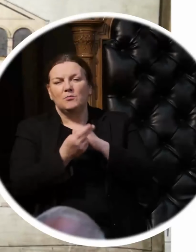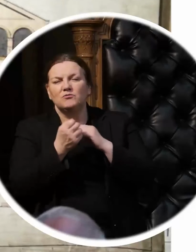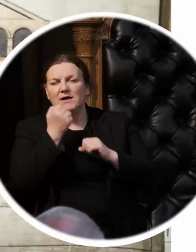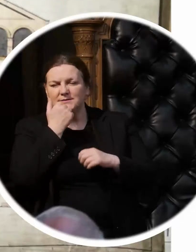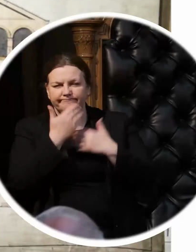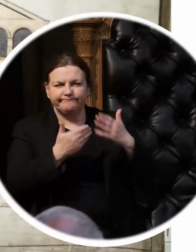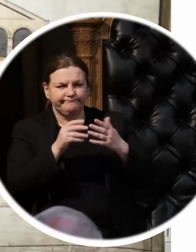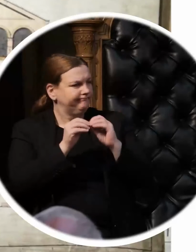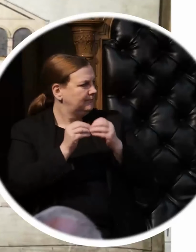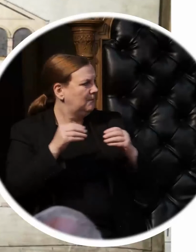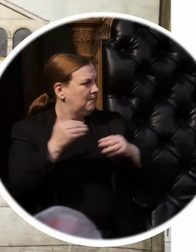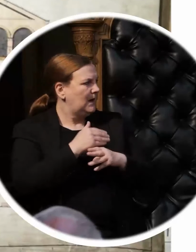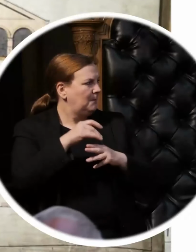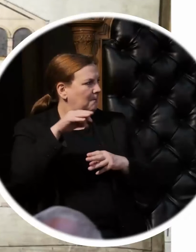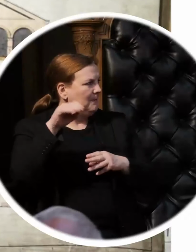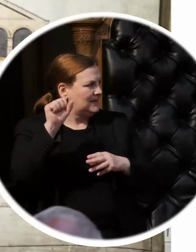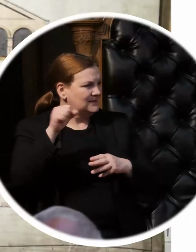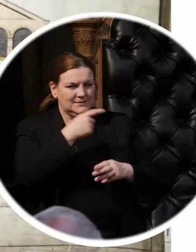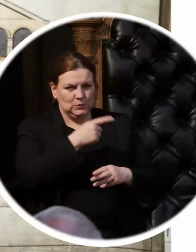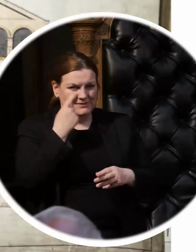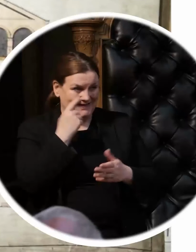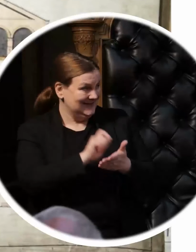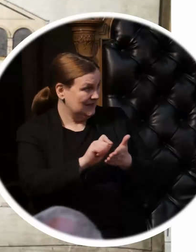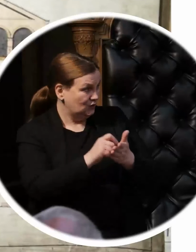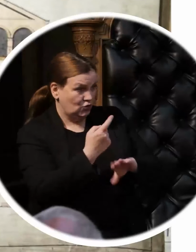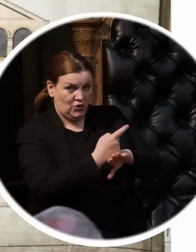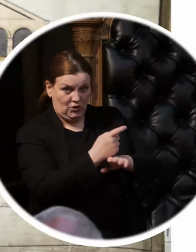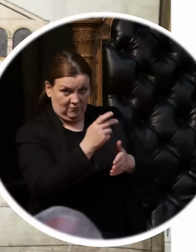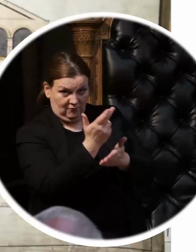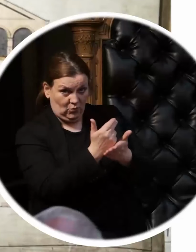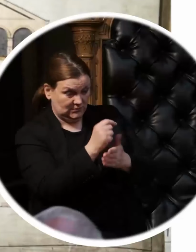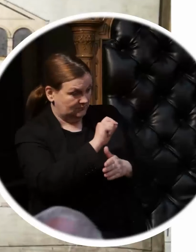on the left hand side, was to upgrade.